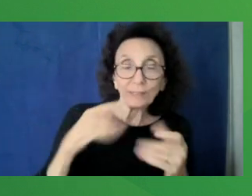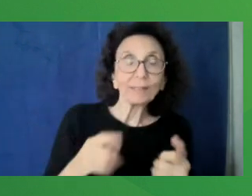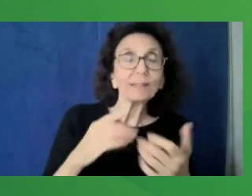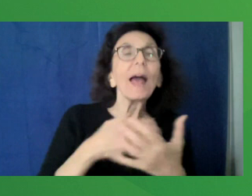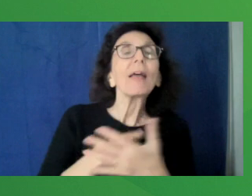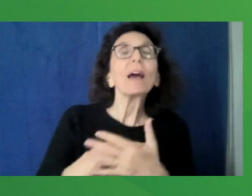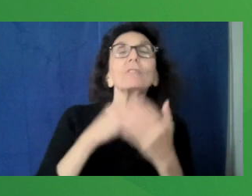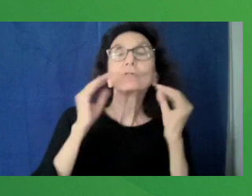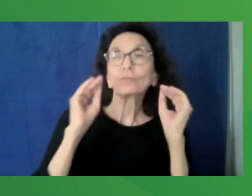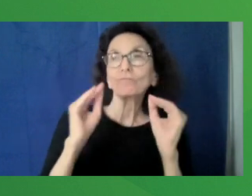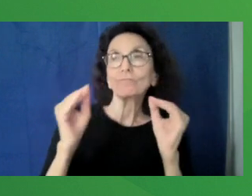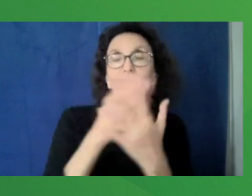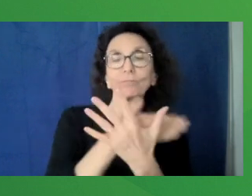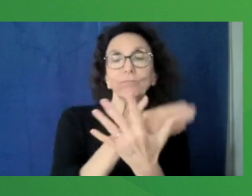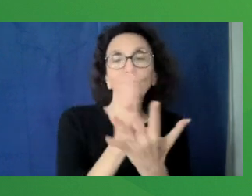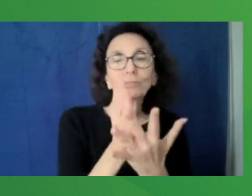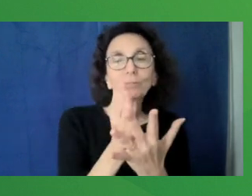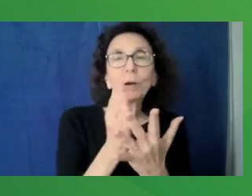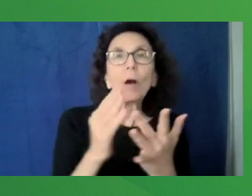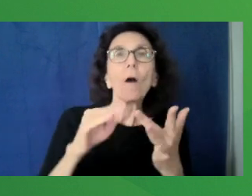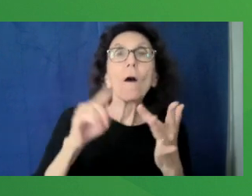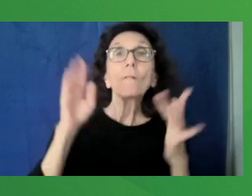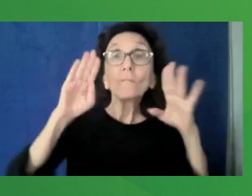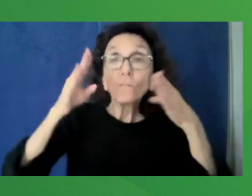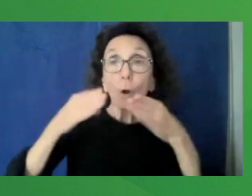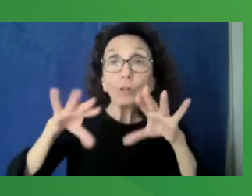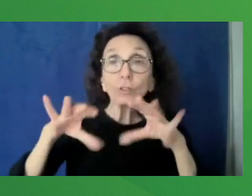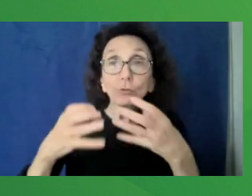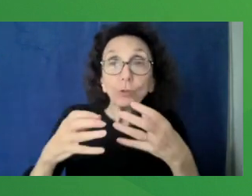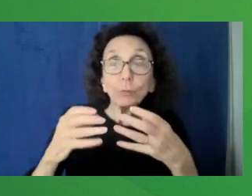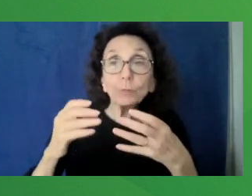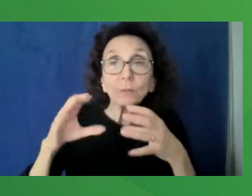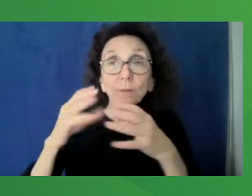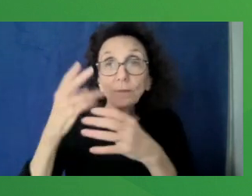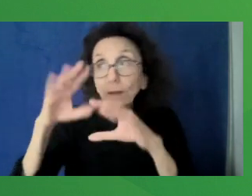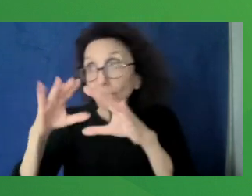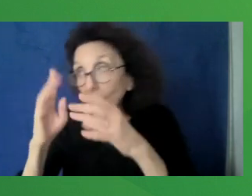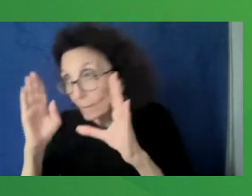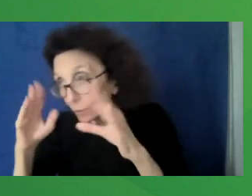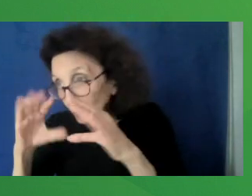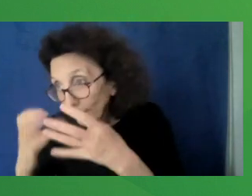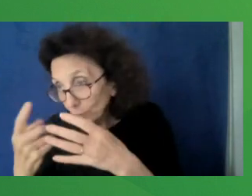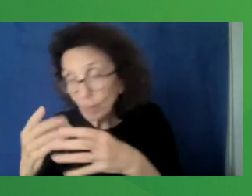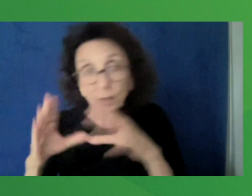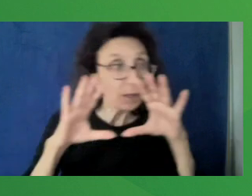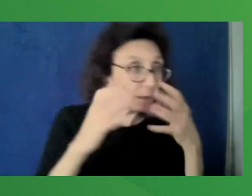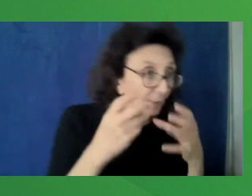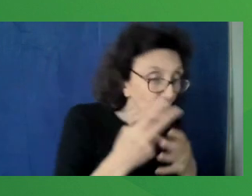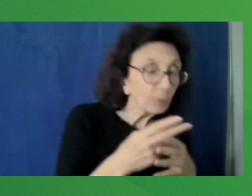each classroom, class one, class two. And from that, we did two semi-structured interviews with